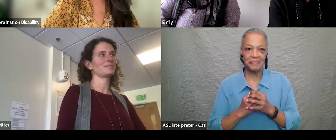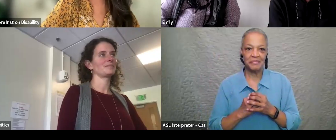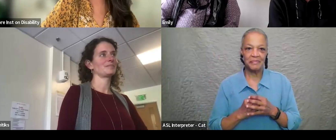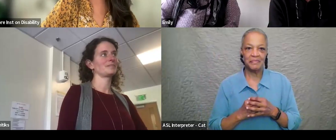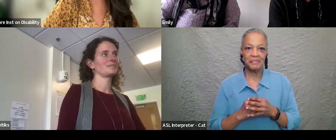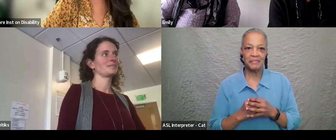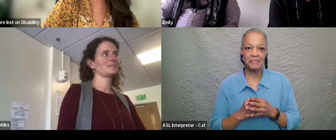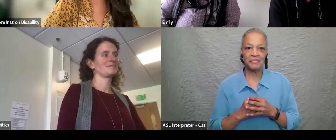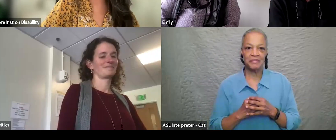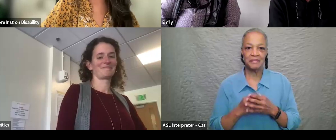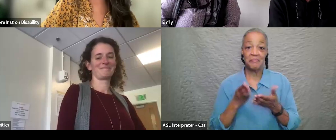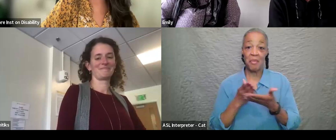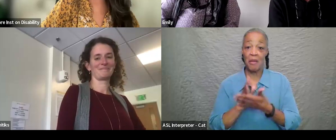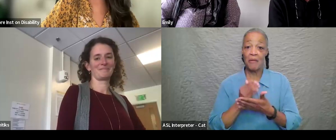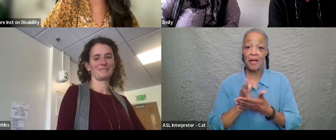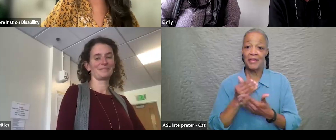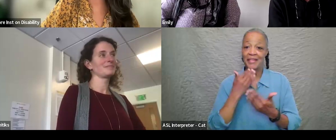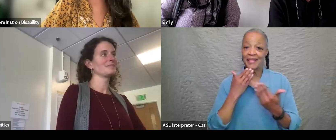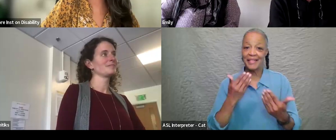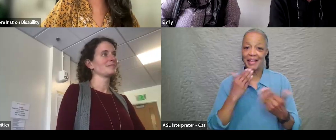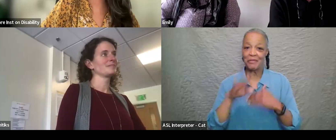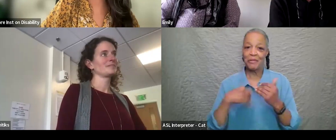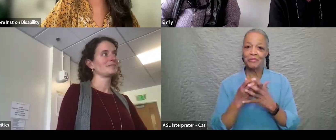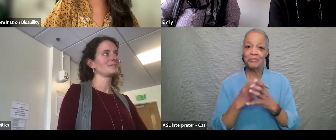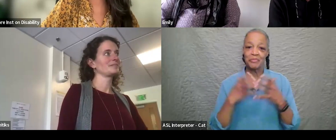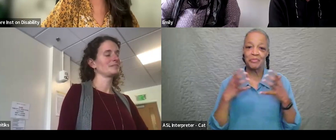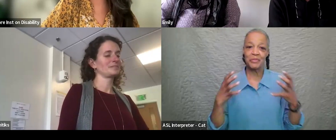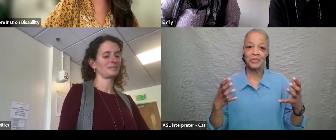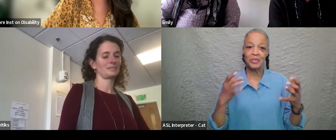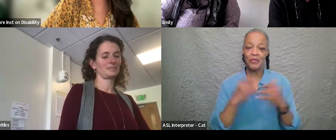All right, thank you so much for joining us for today's event